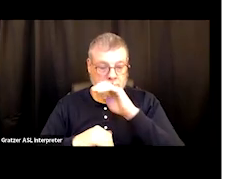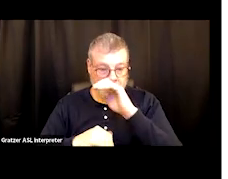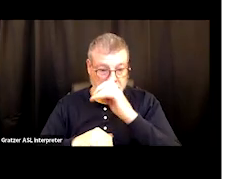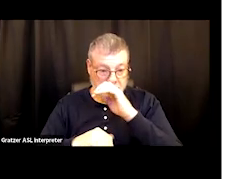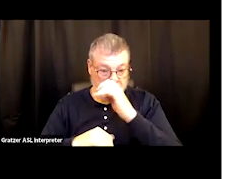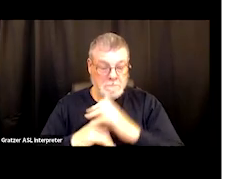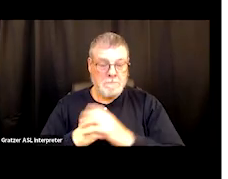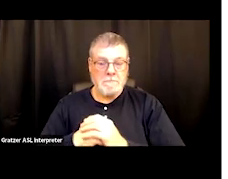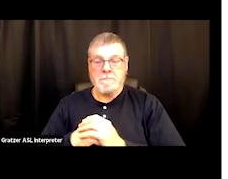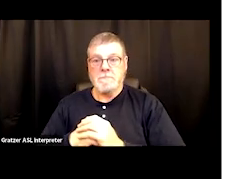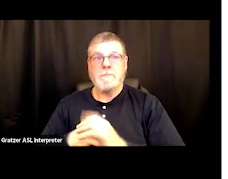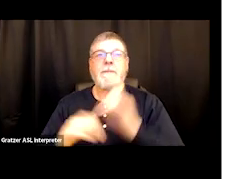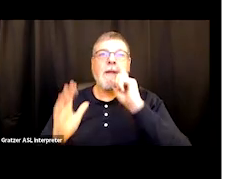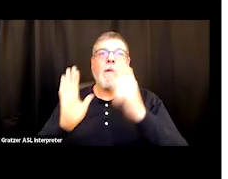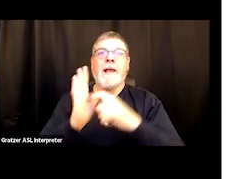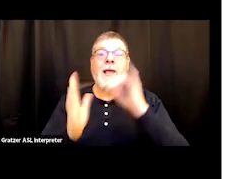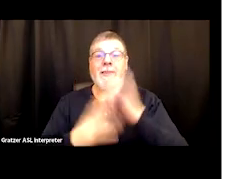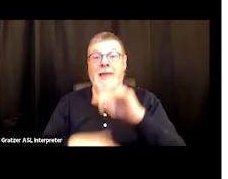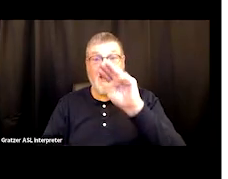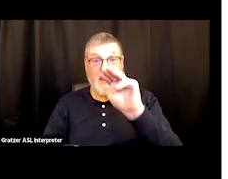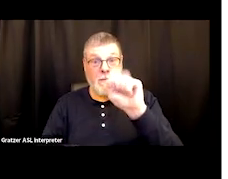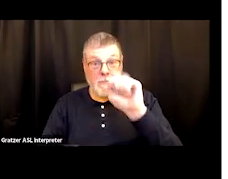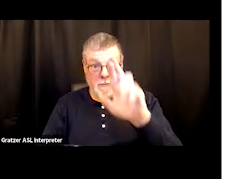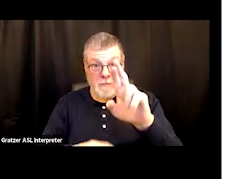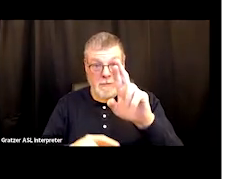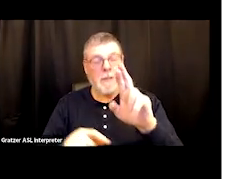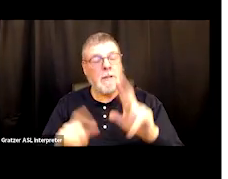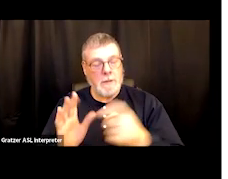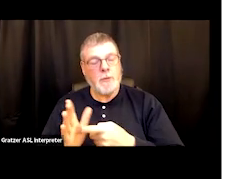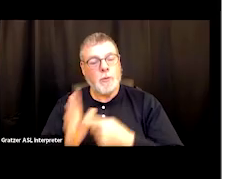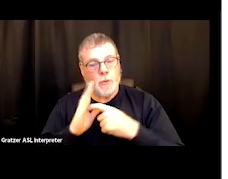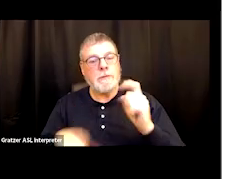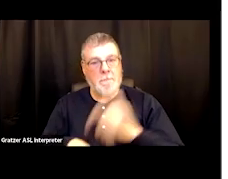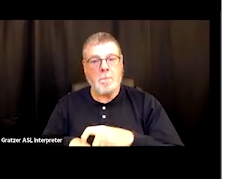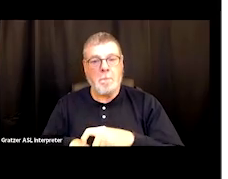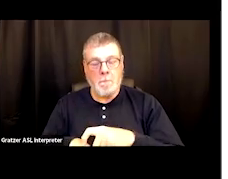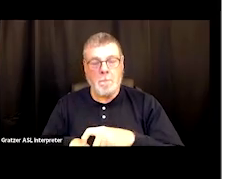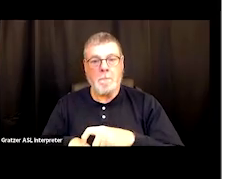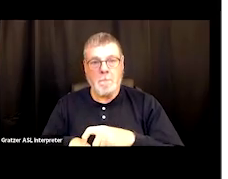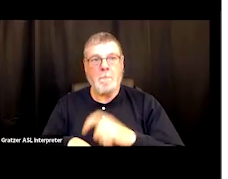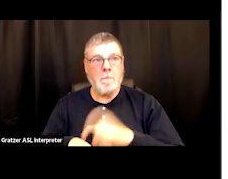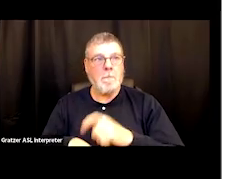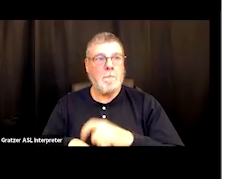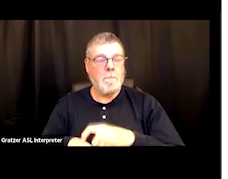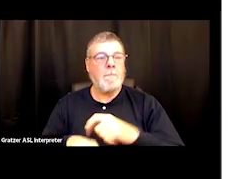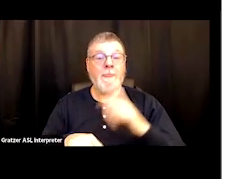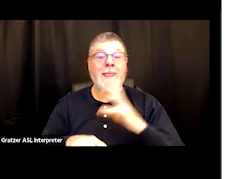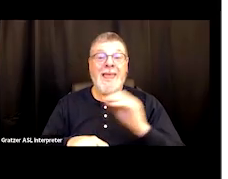So we want to acknowledge the fact that the MSR does take time and also just the SOAR model in general